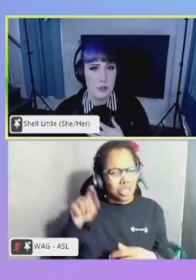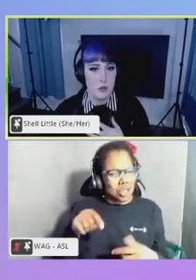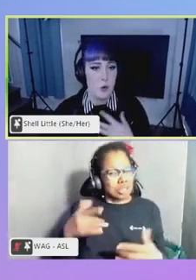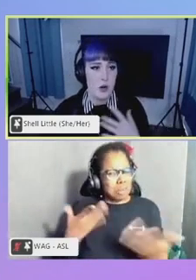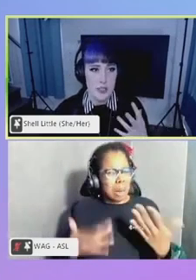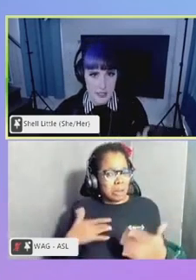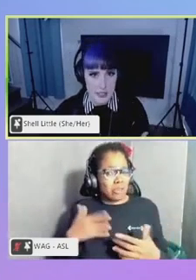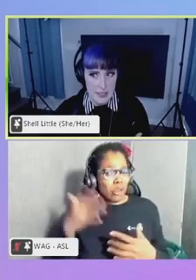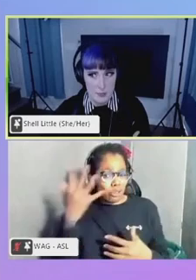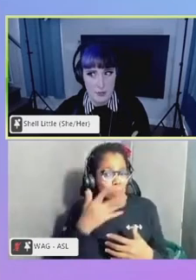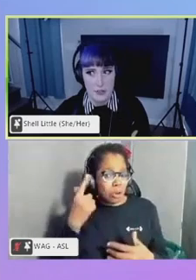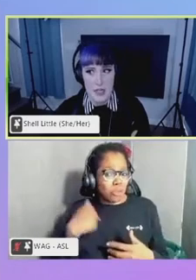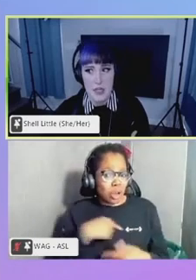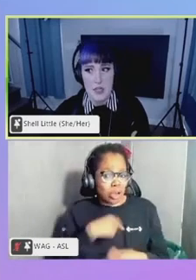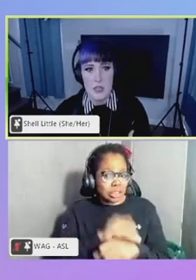Unreasonable workload. And having to fight for a seat at